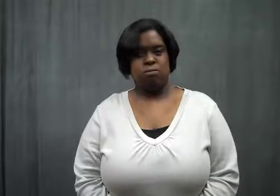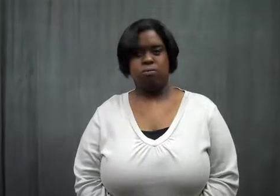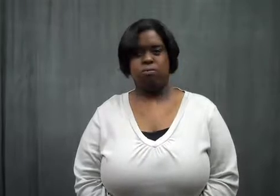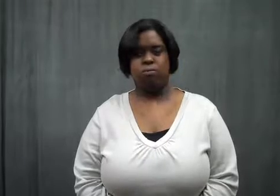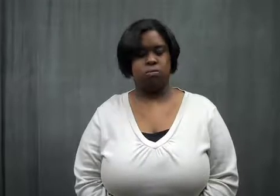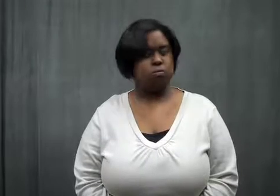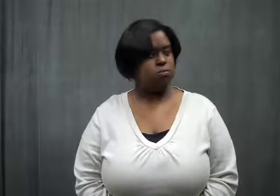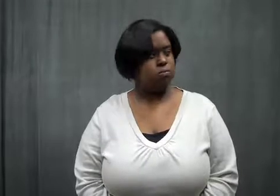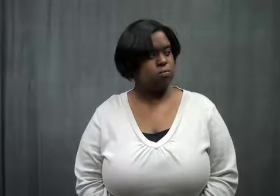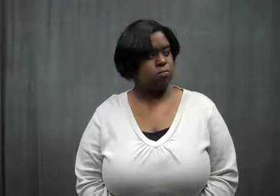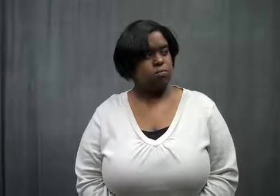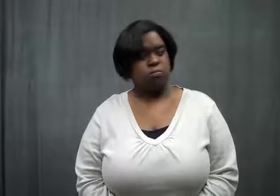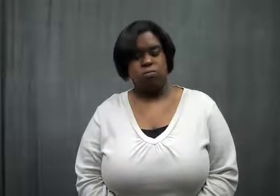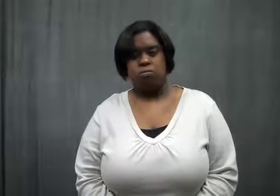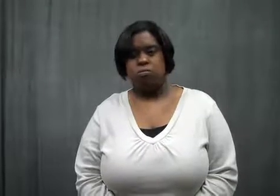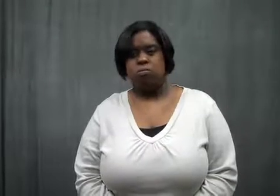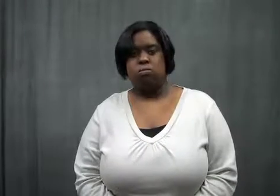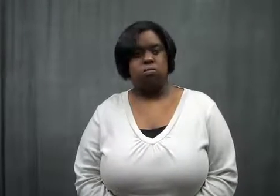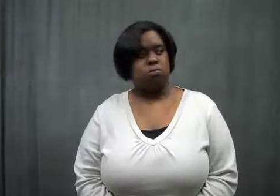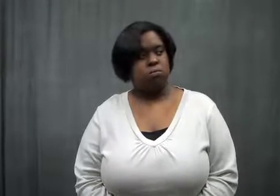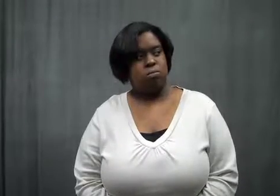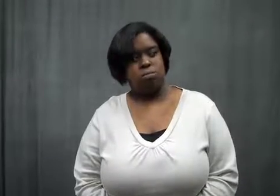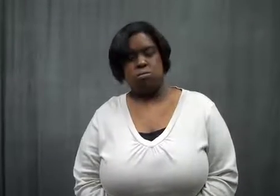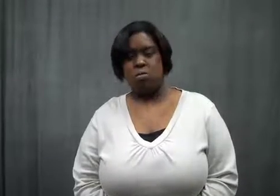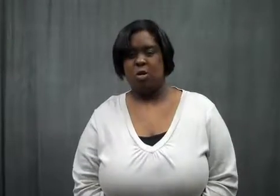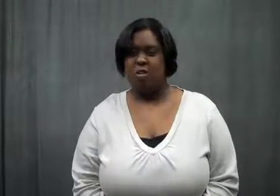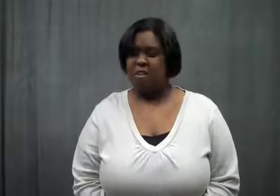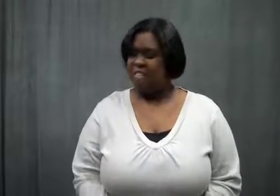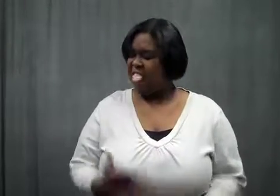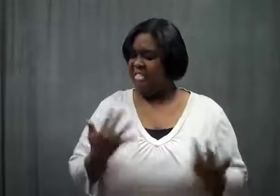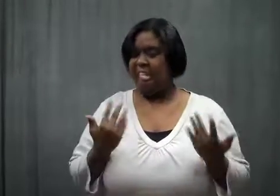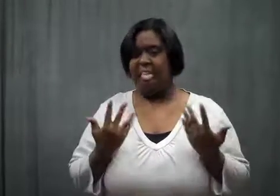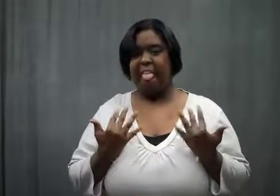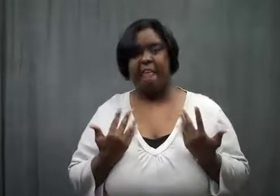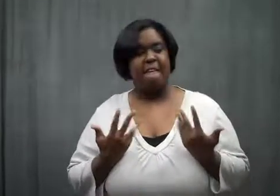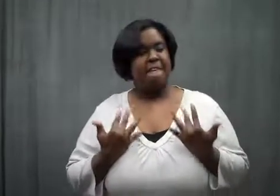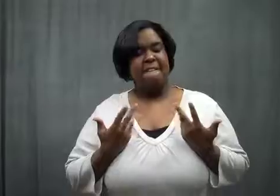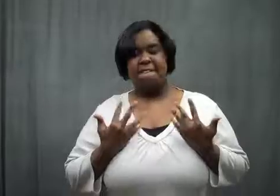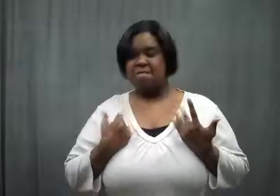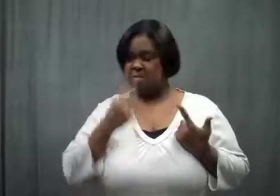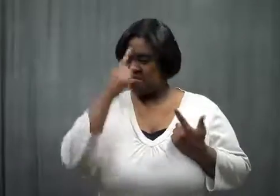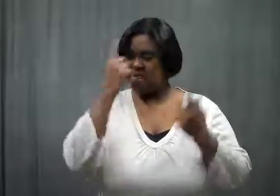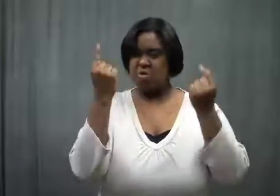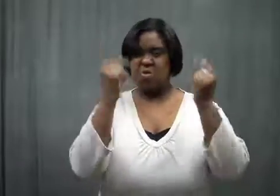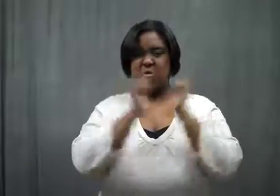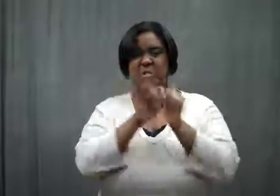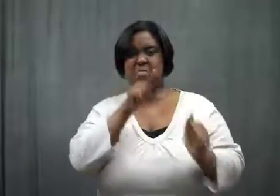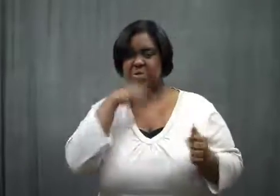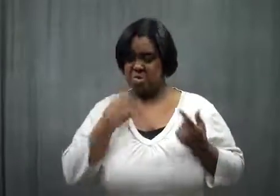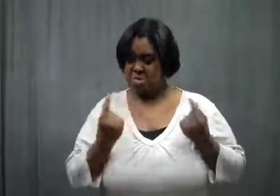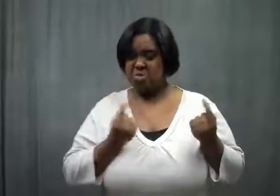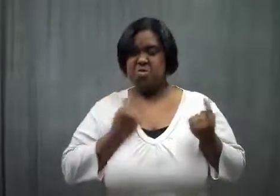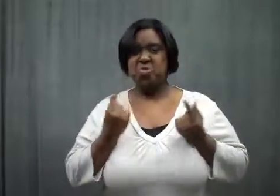I waited, thinking of what I was going to do with those birds.